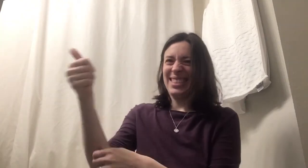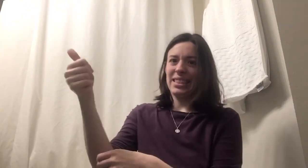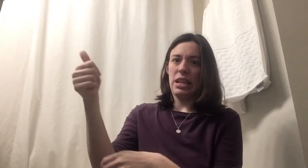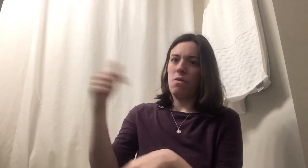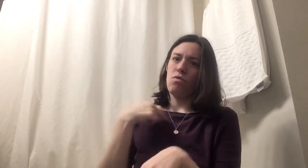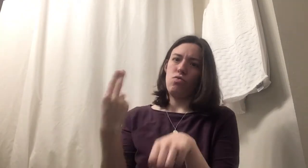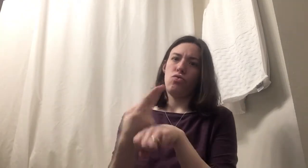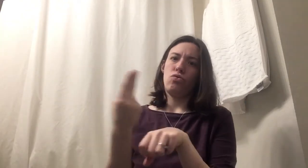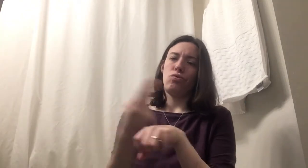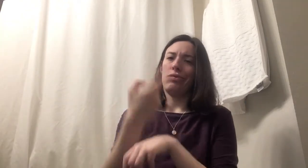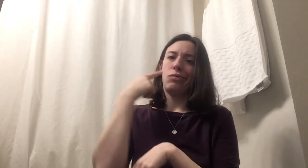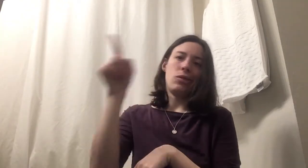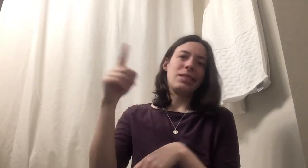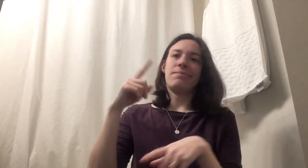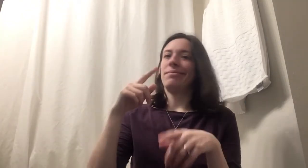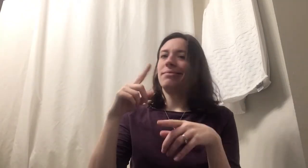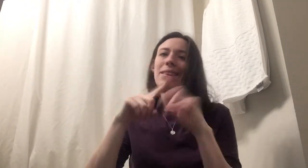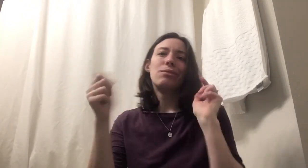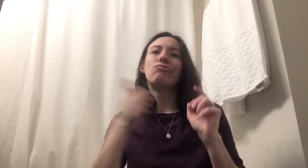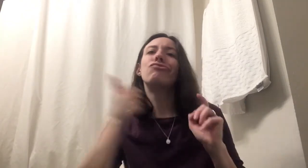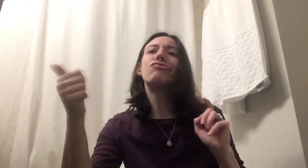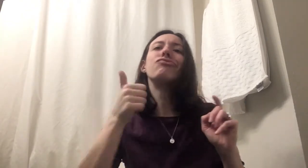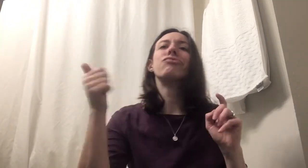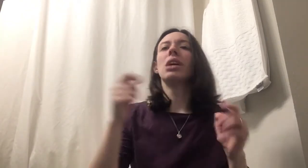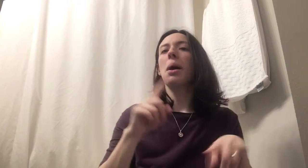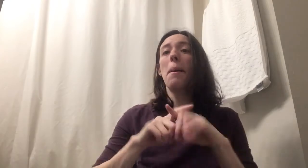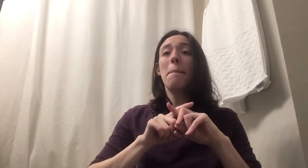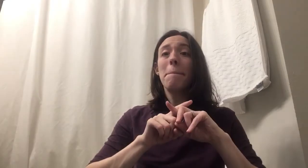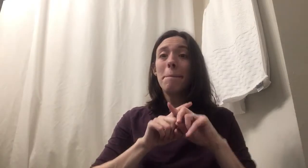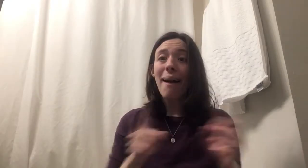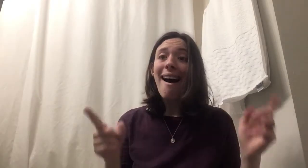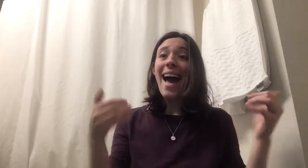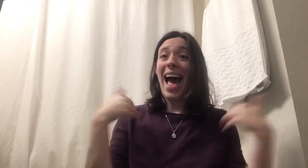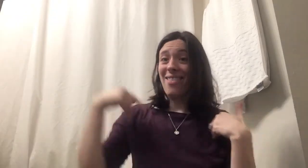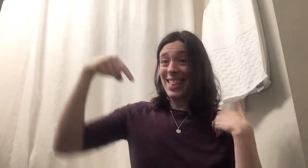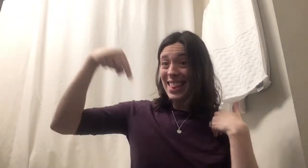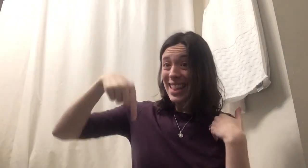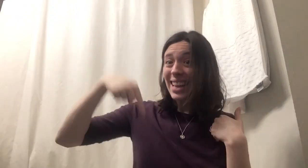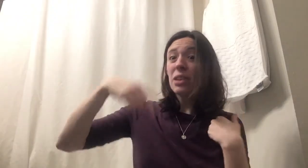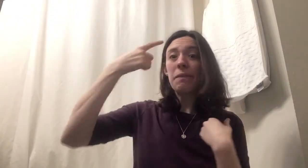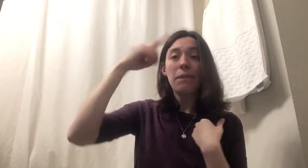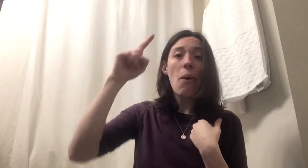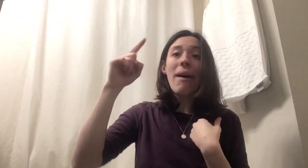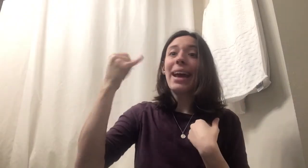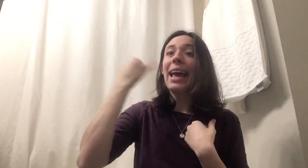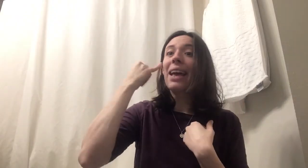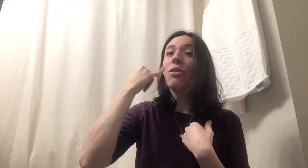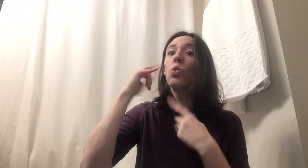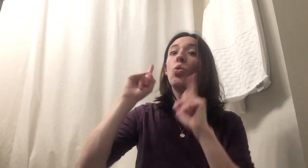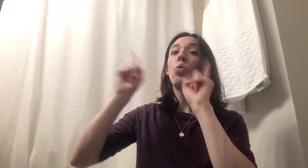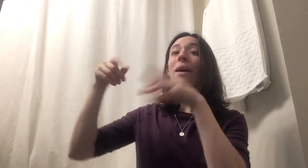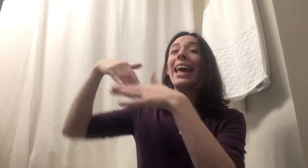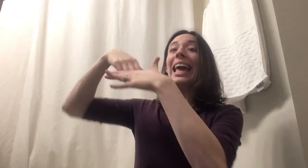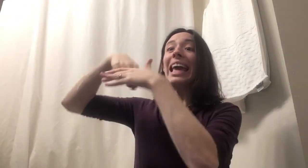That I use for out and about But having this for if I go in somewhere